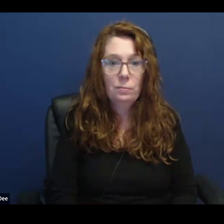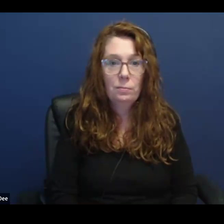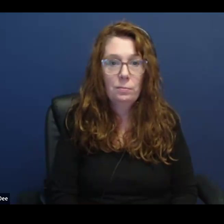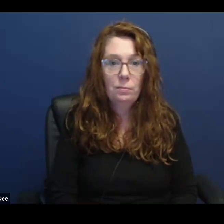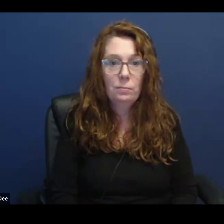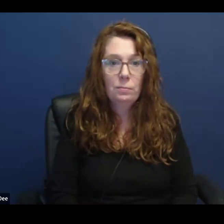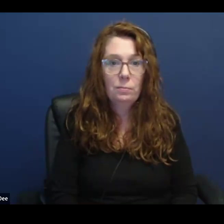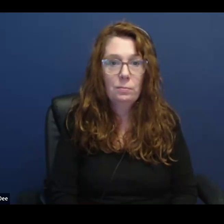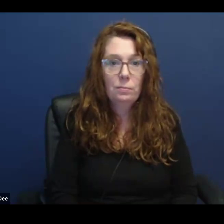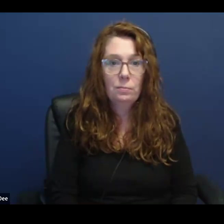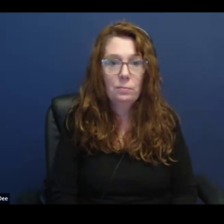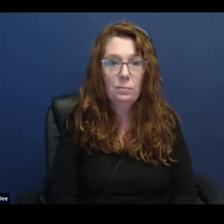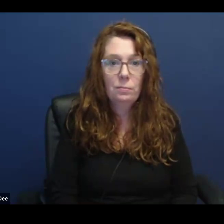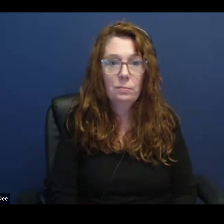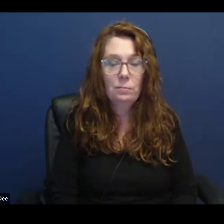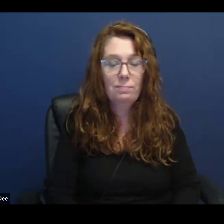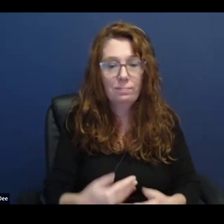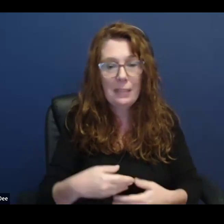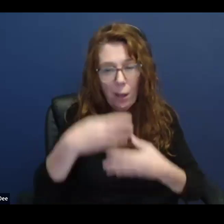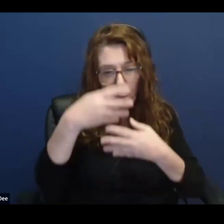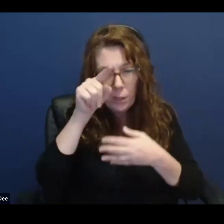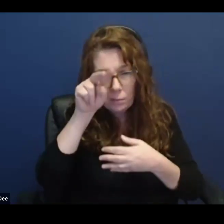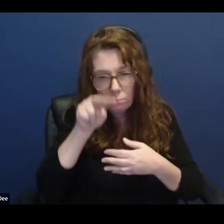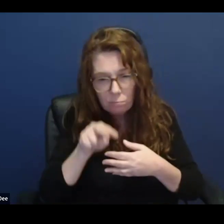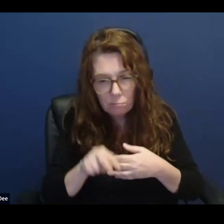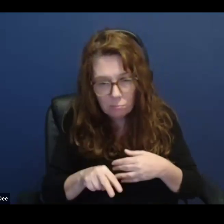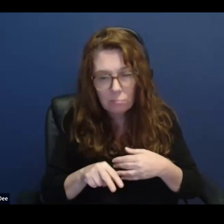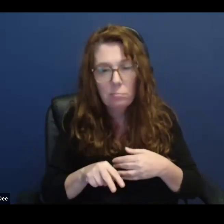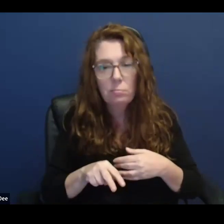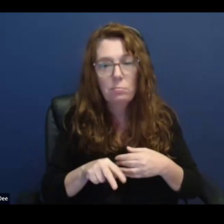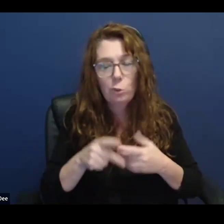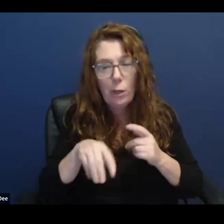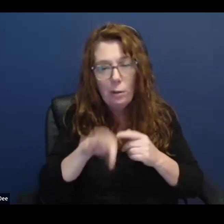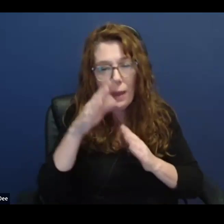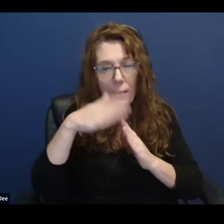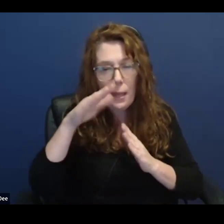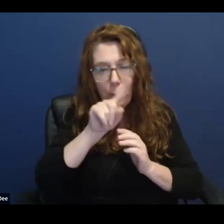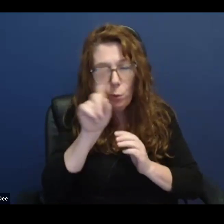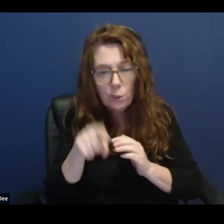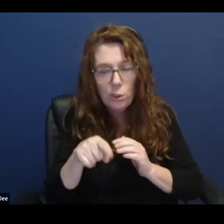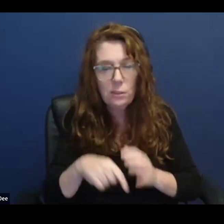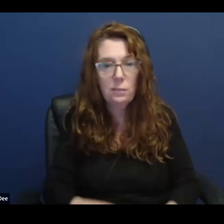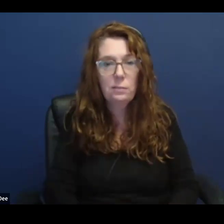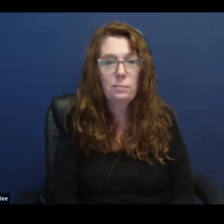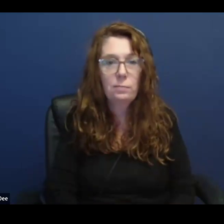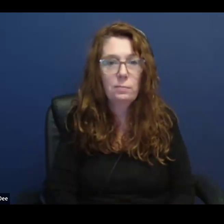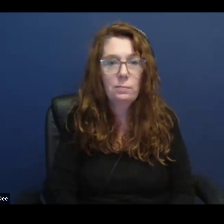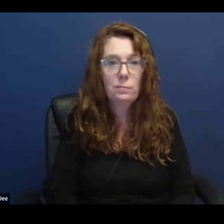Okay, I'm going to sort again by up votes. Try to get to the top ones. Oh, we've got lots of